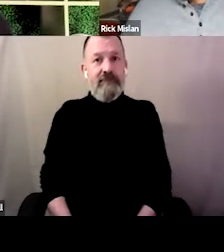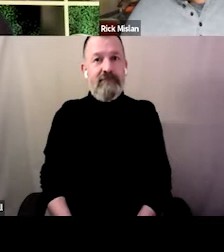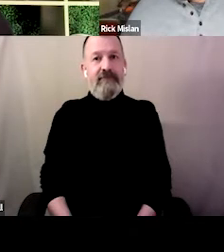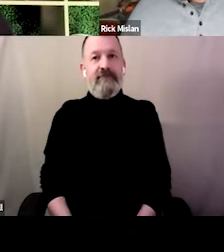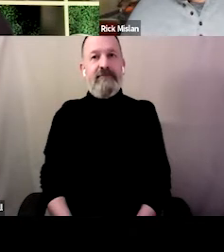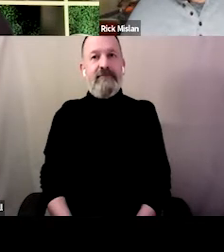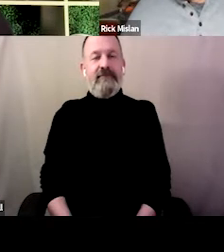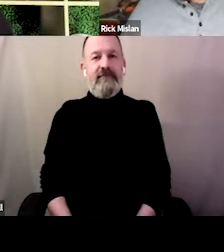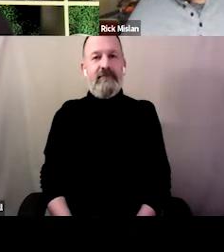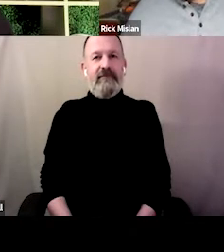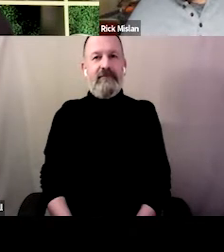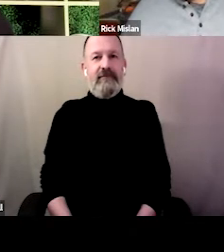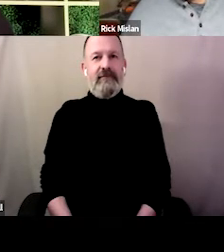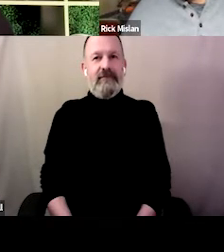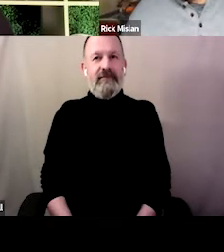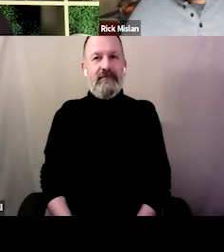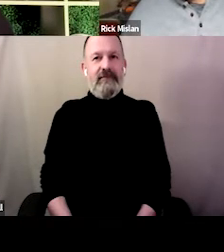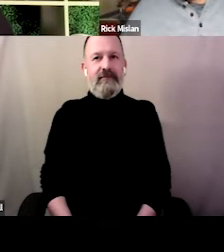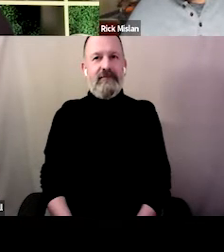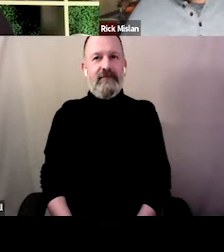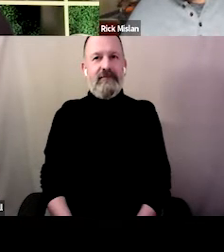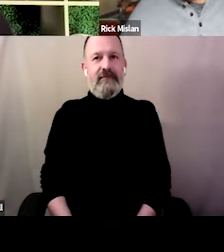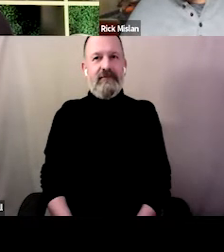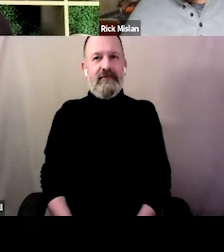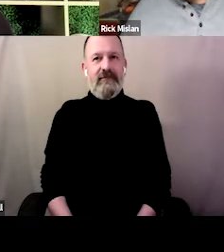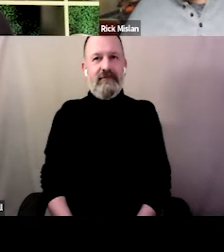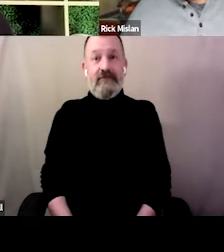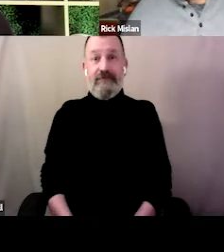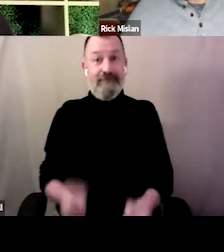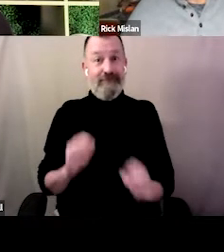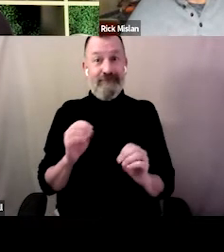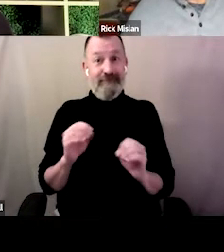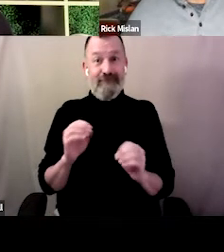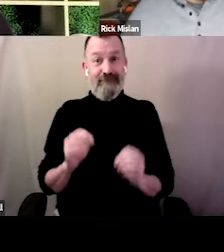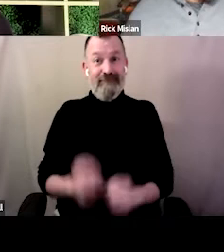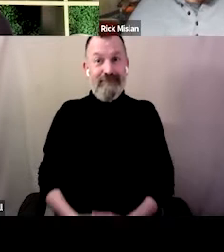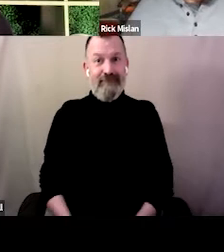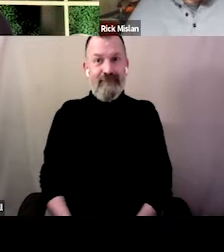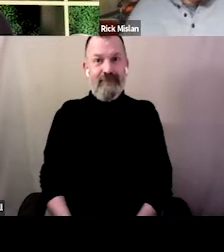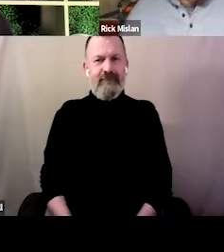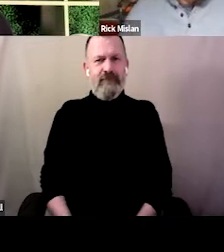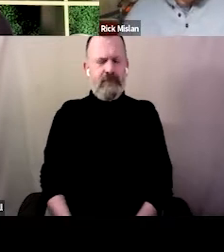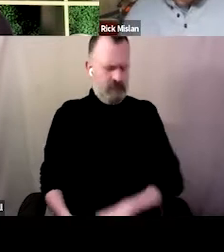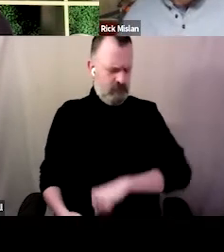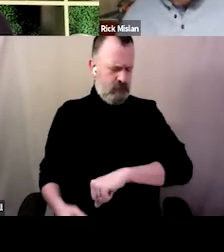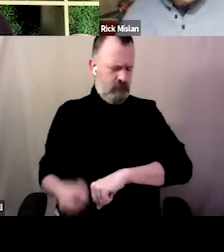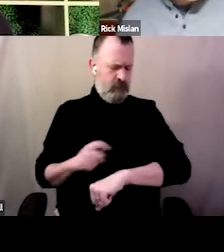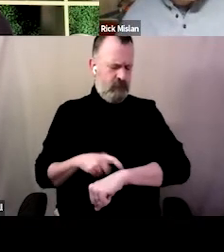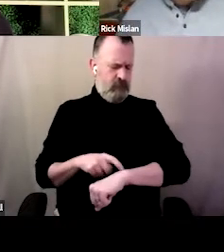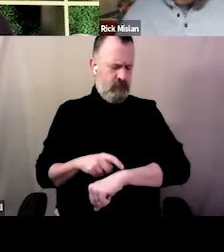Rick Mislan: Nobody's asking anything. What do we got for time still here. I don't want to. It's eight o'clock. I